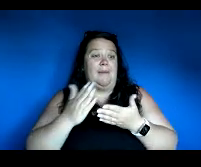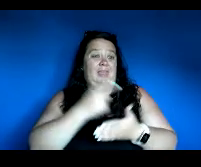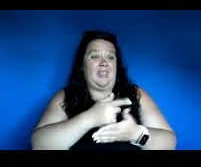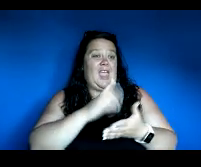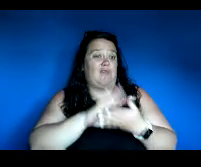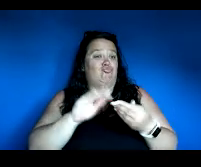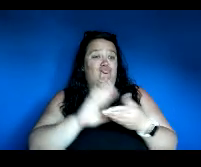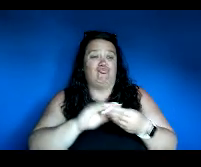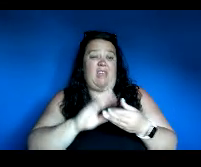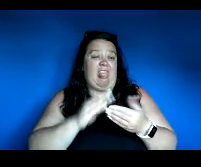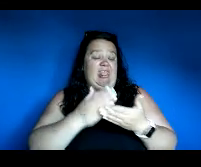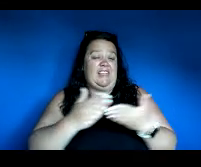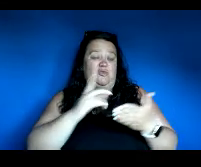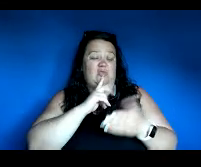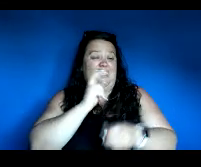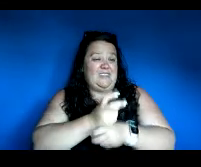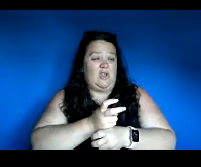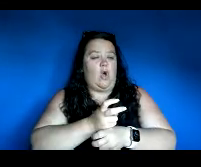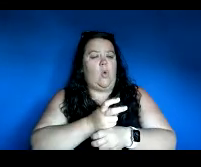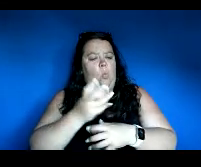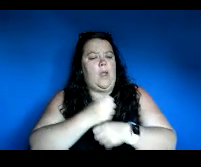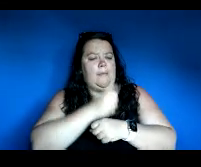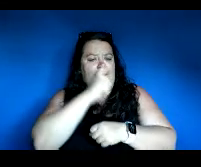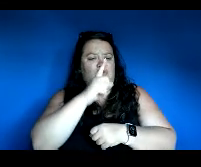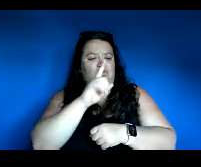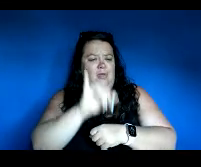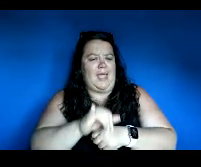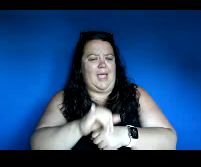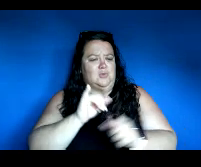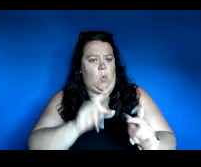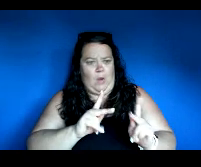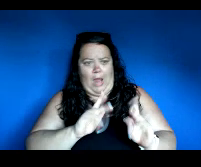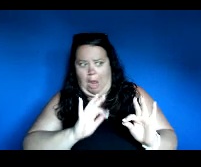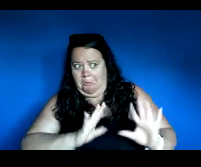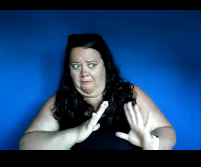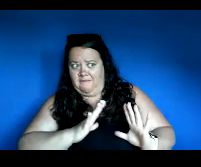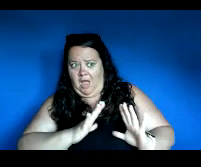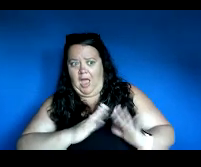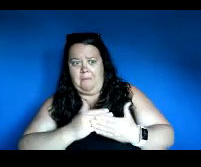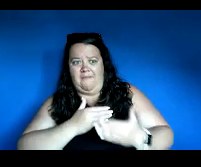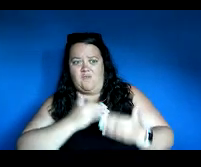really difficult, you know, we want to make sure that it's okay for us to go there before we do that.